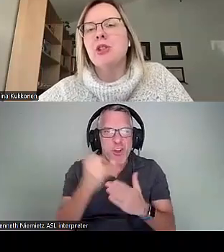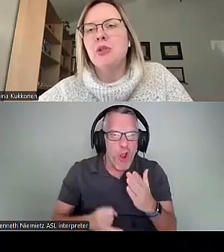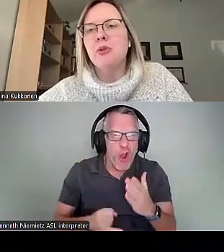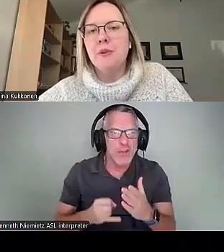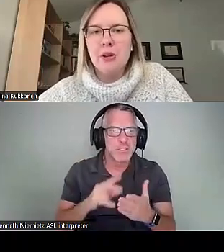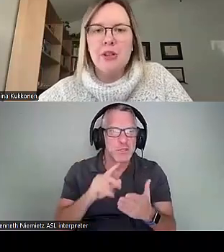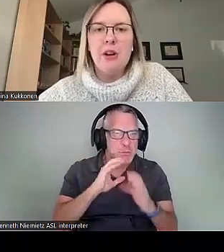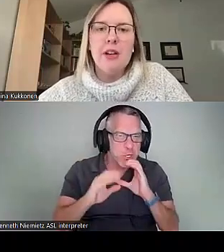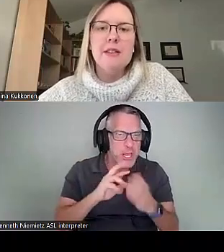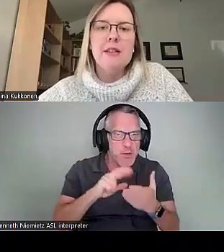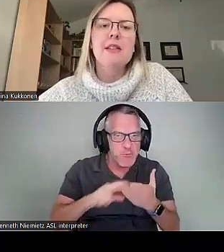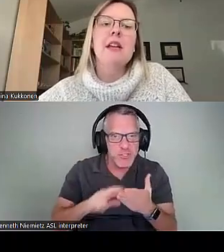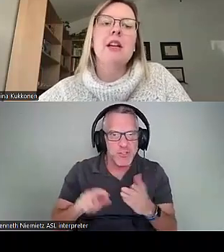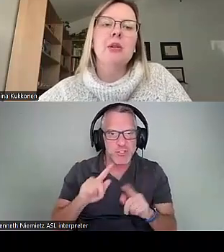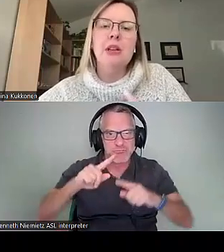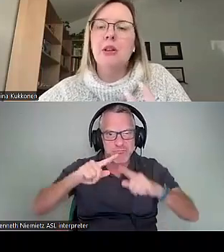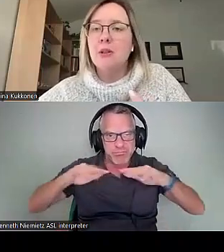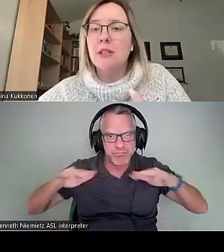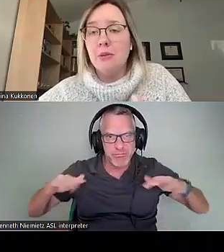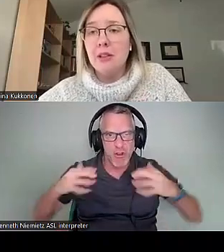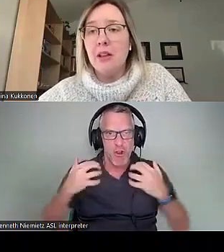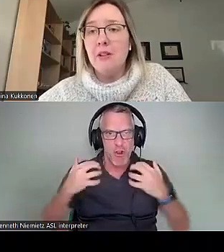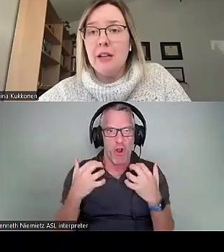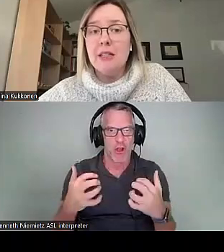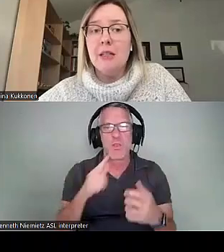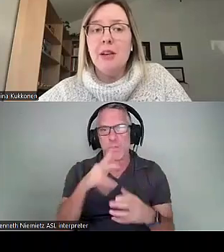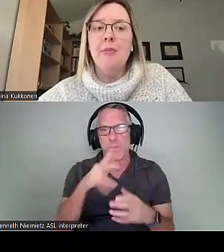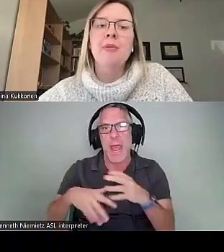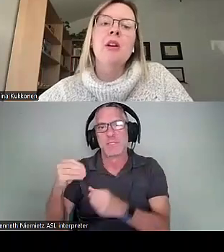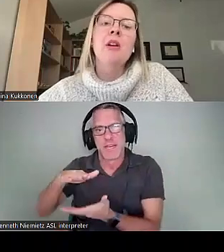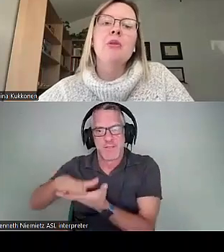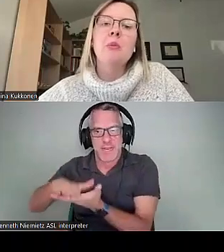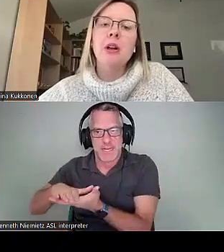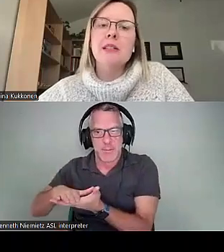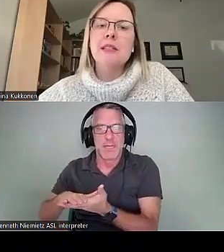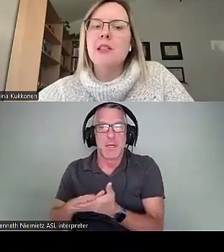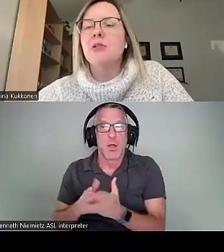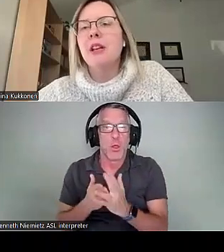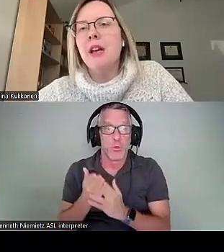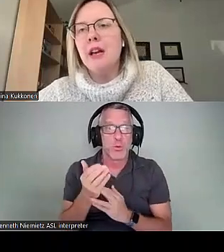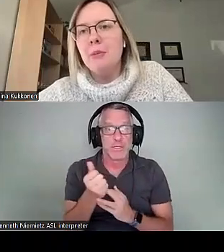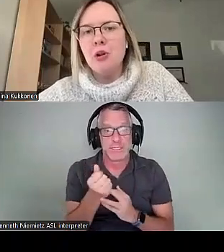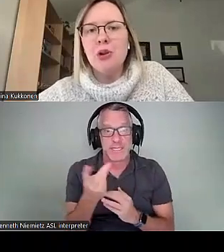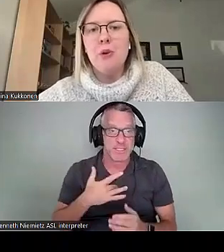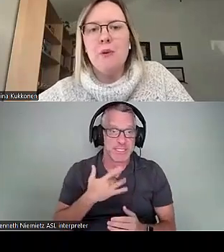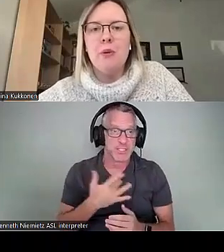to diverse audiences, including those outside of academia through multisensory and emotional forms